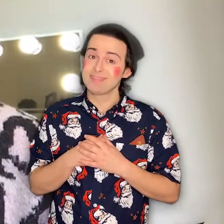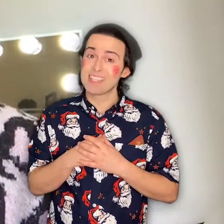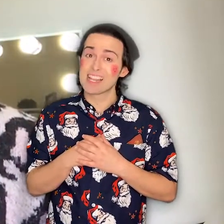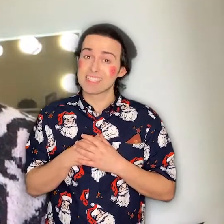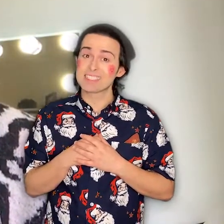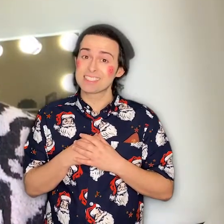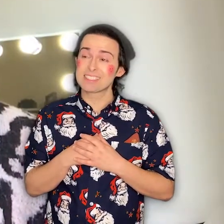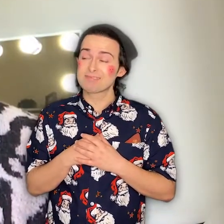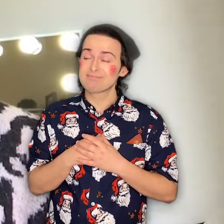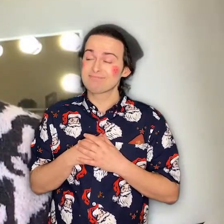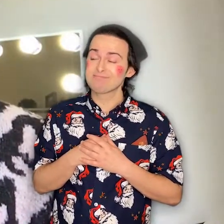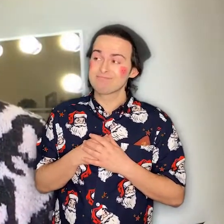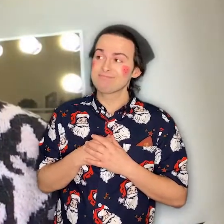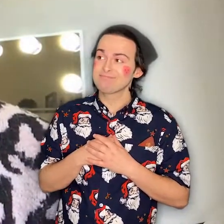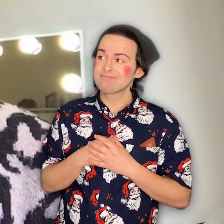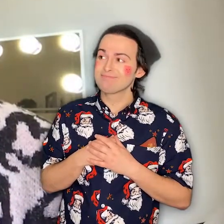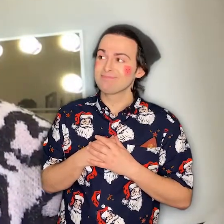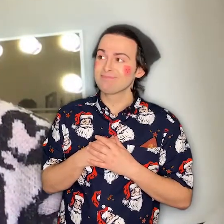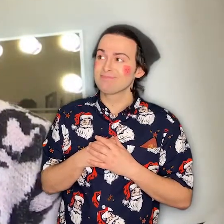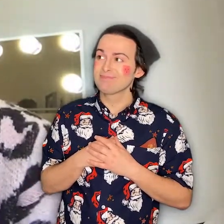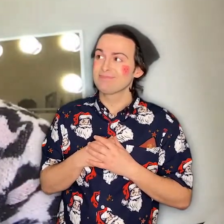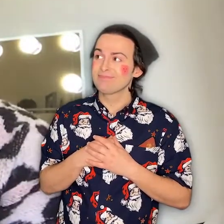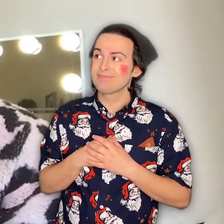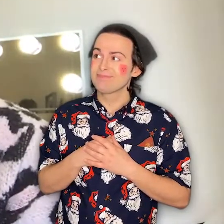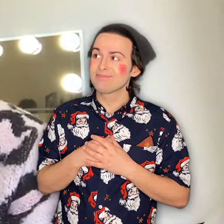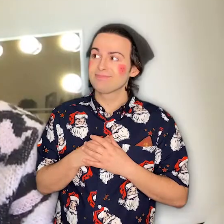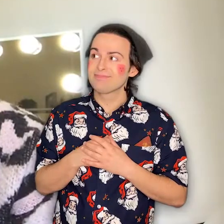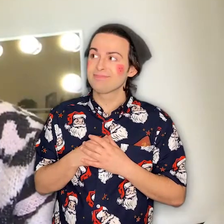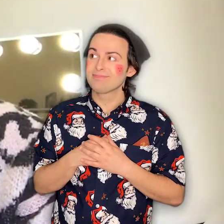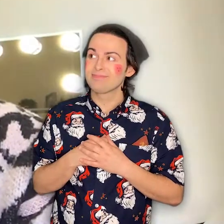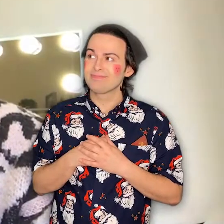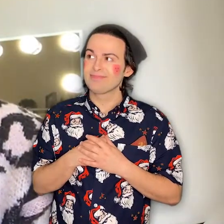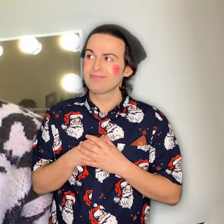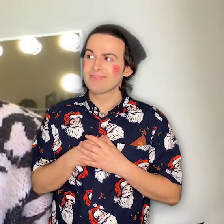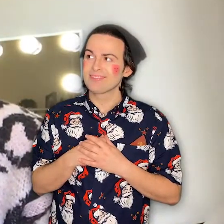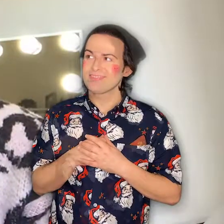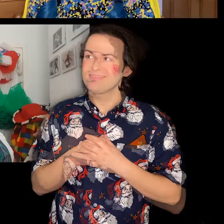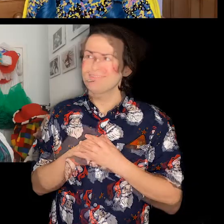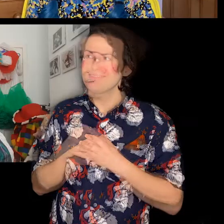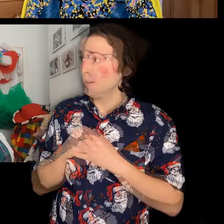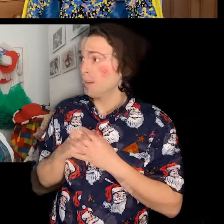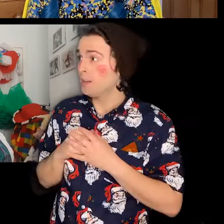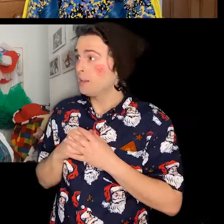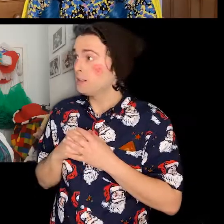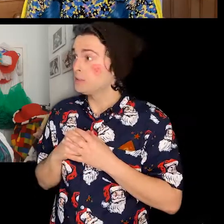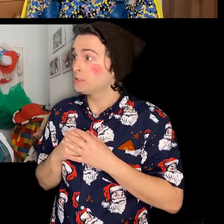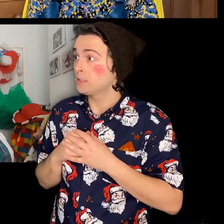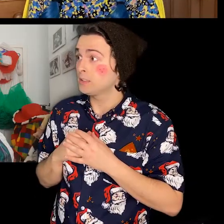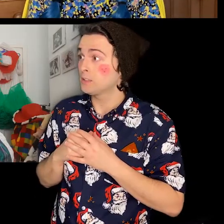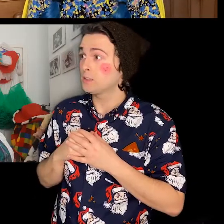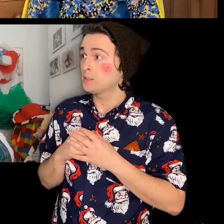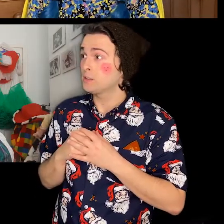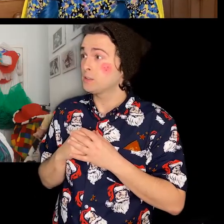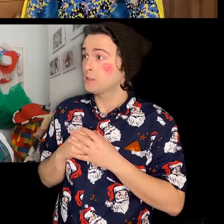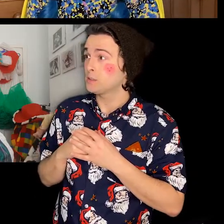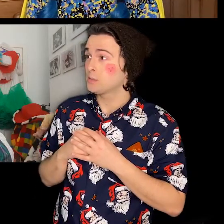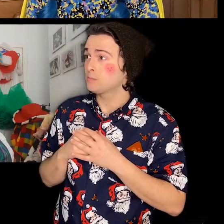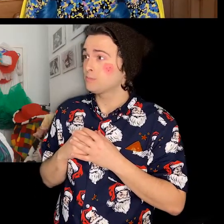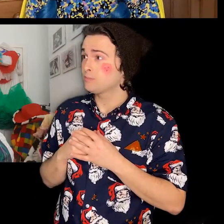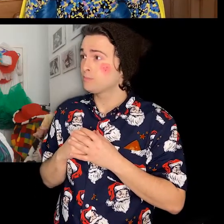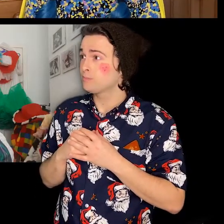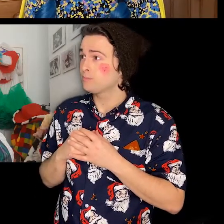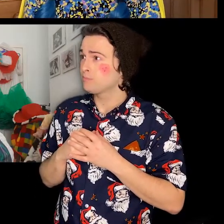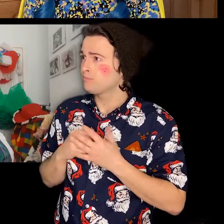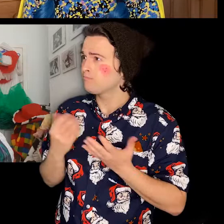Senga – Well let’s say we are allowed to get the party started this Christmas, who’s